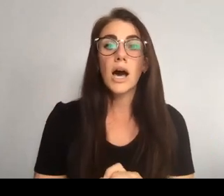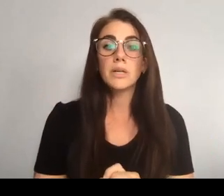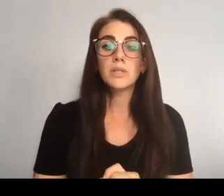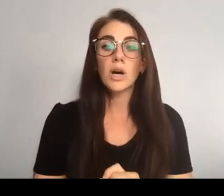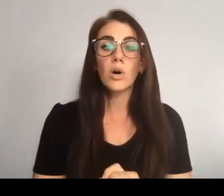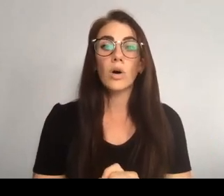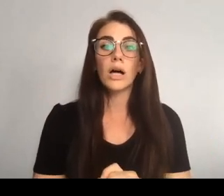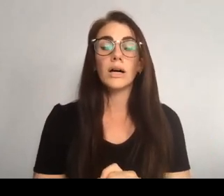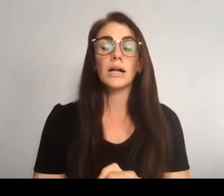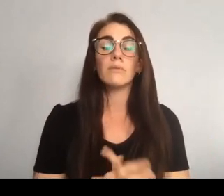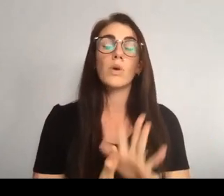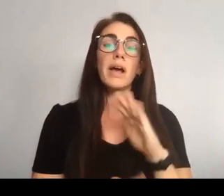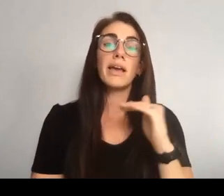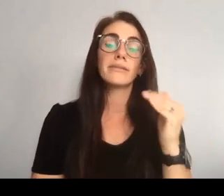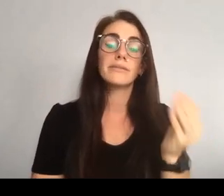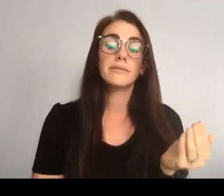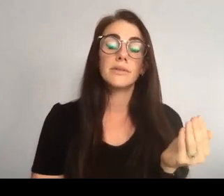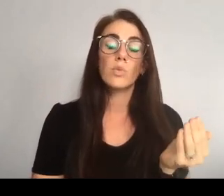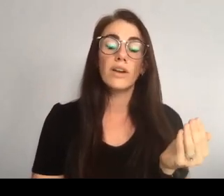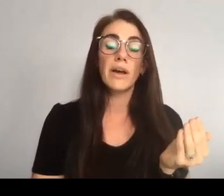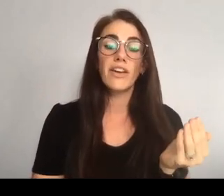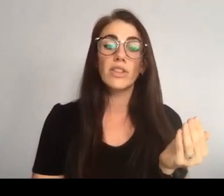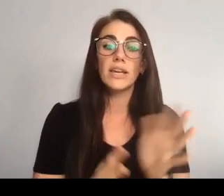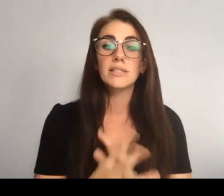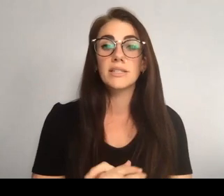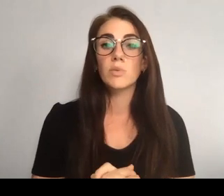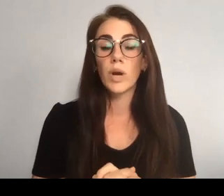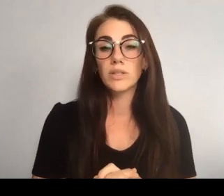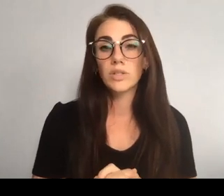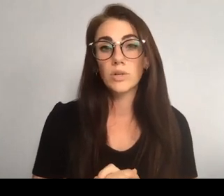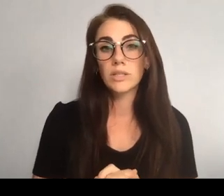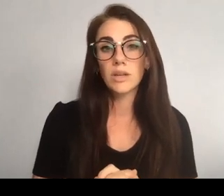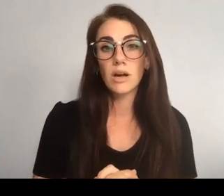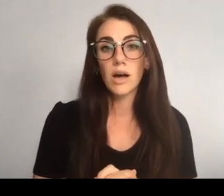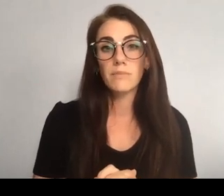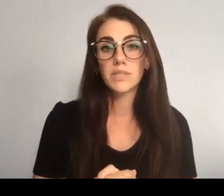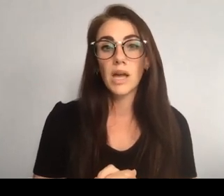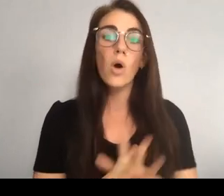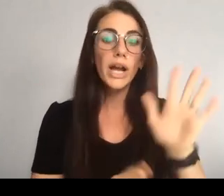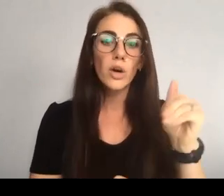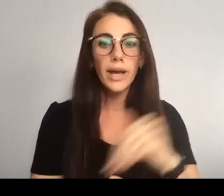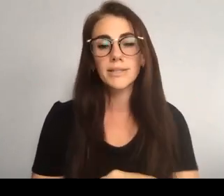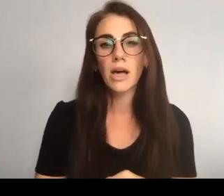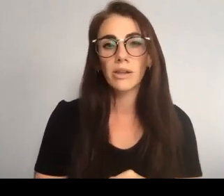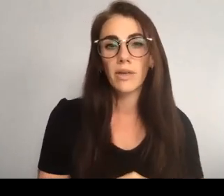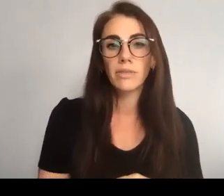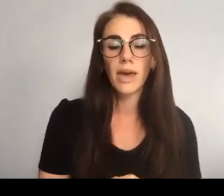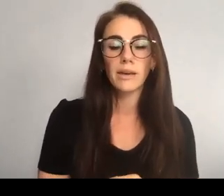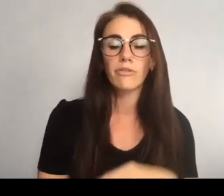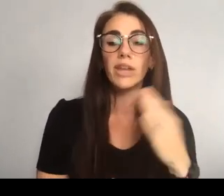one of my one of my favorite things is when students say " I know ASL" and then they flick